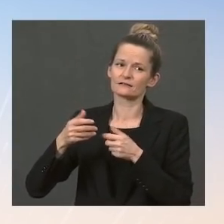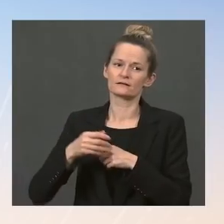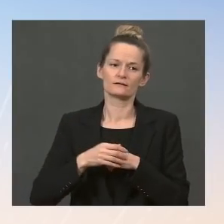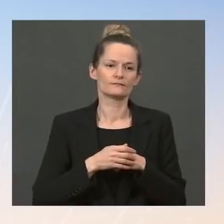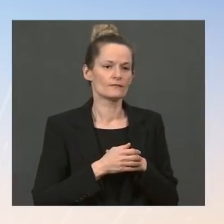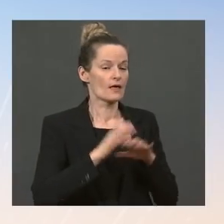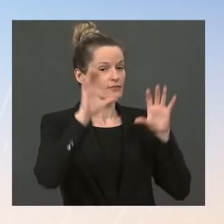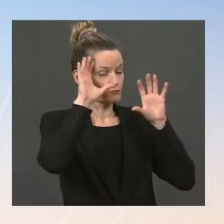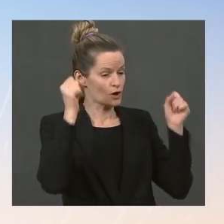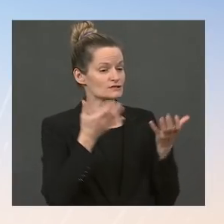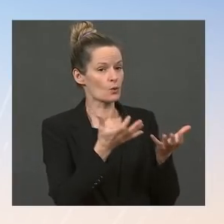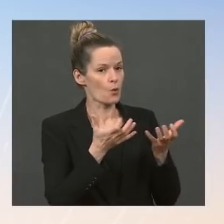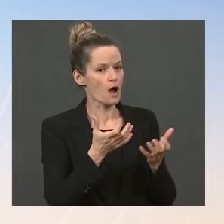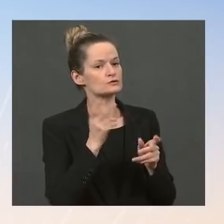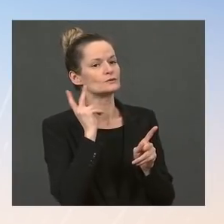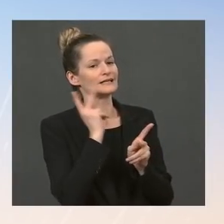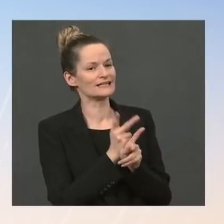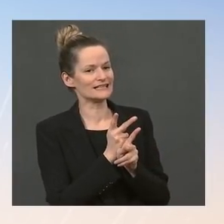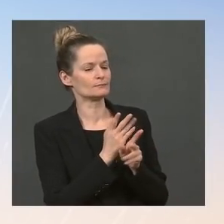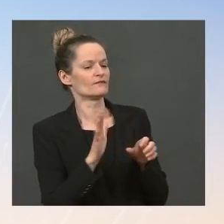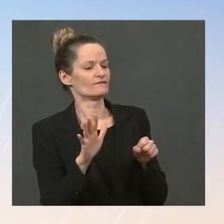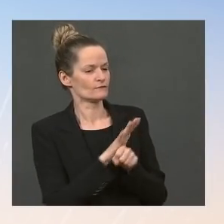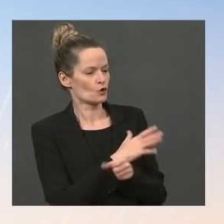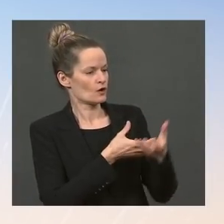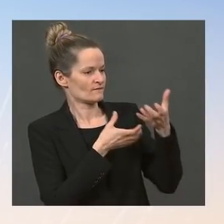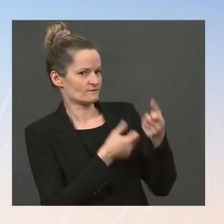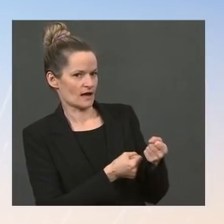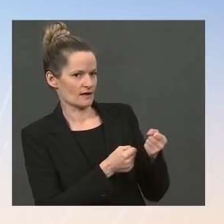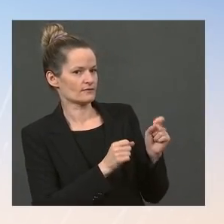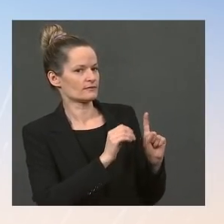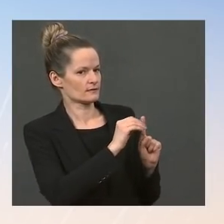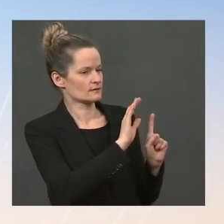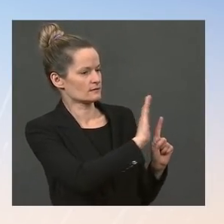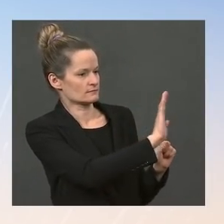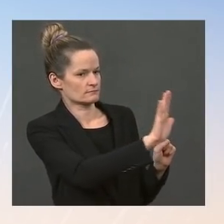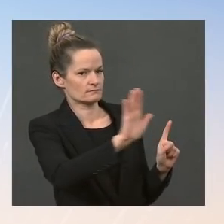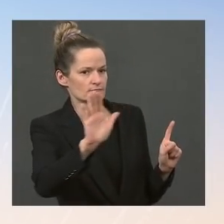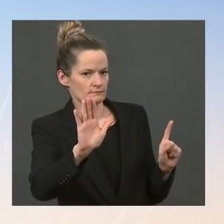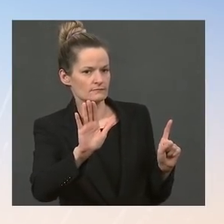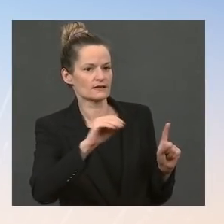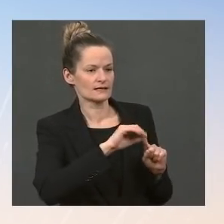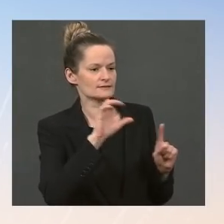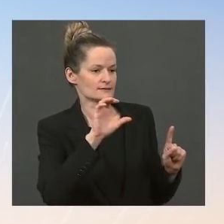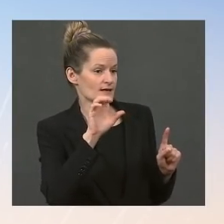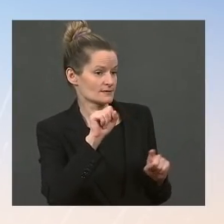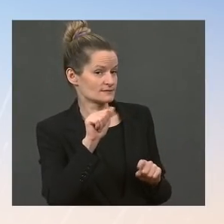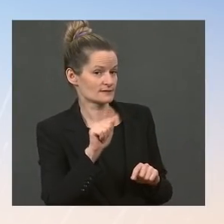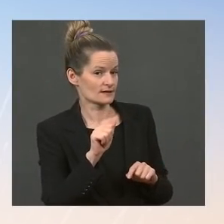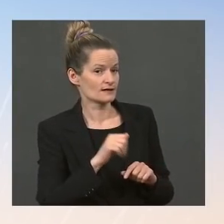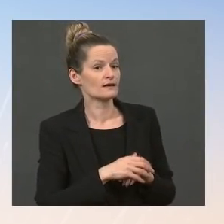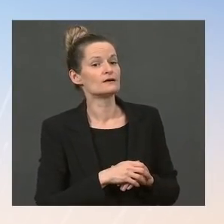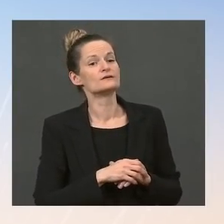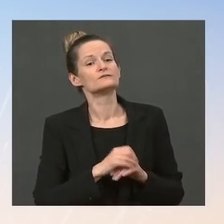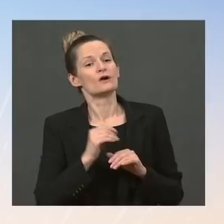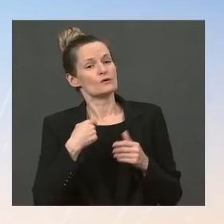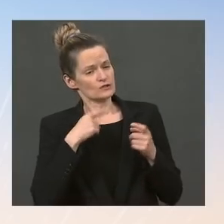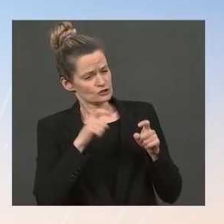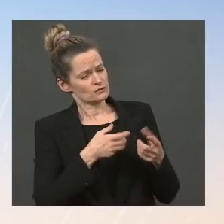the full faith and credit of the United States. Our view continues to be this should be done in a bipartisan way and there should be a bipartisan path forward.